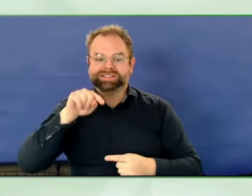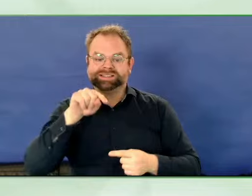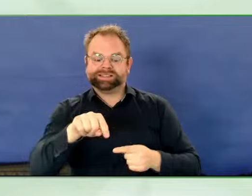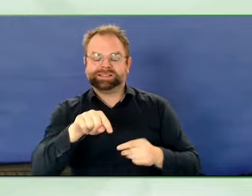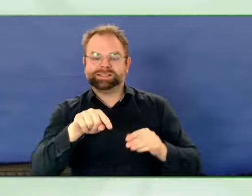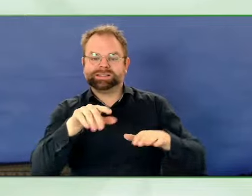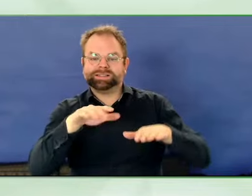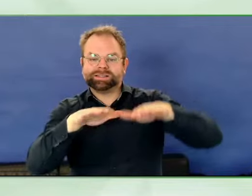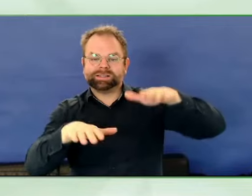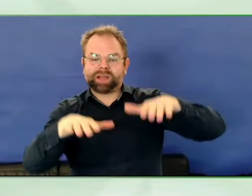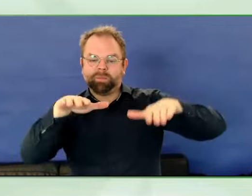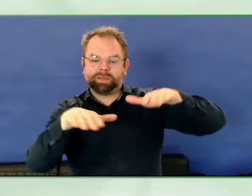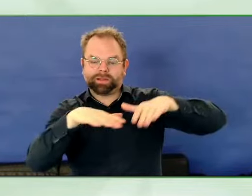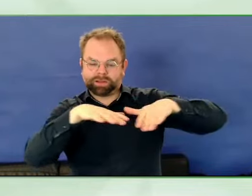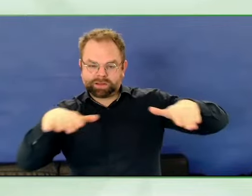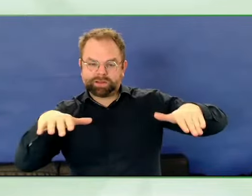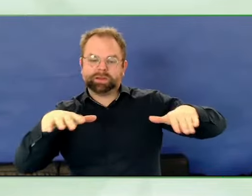to combine it with sustainability.